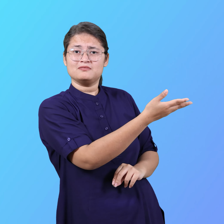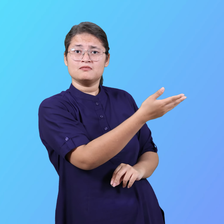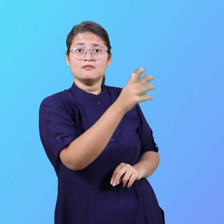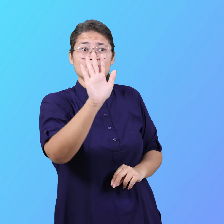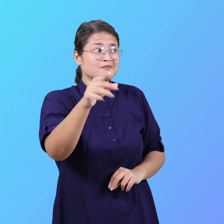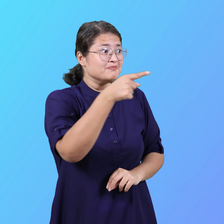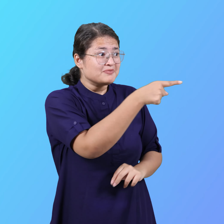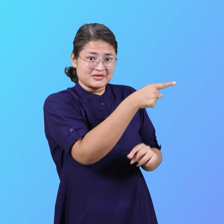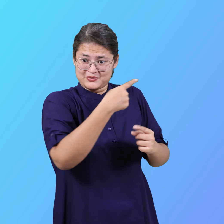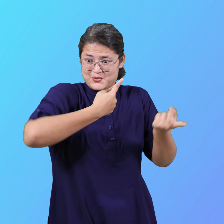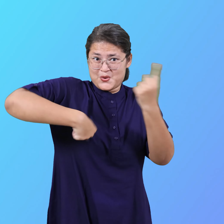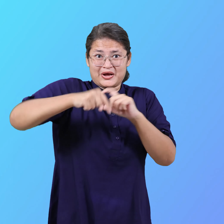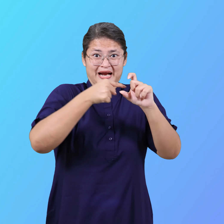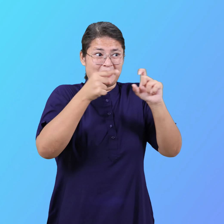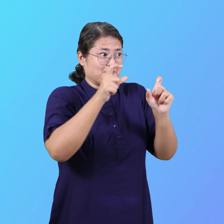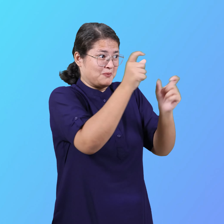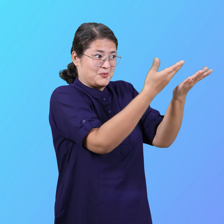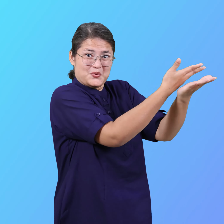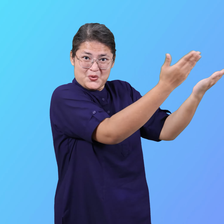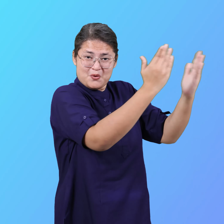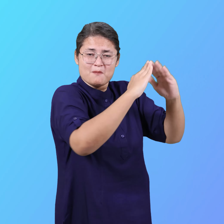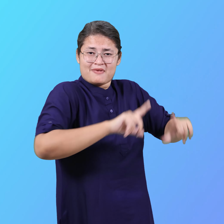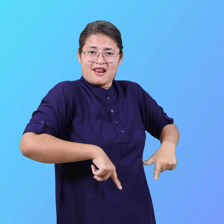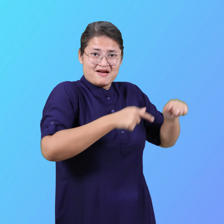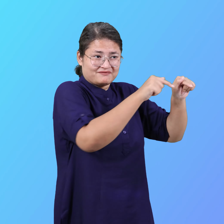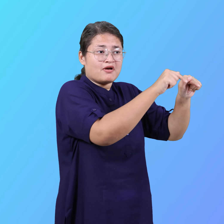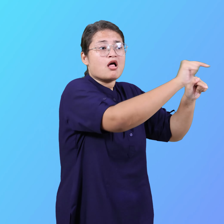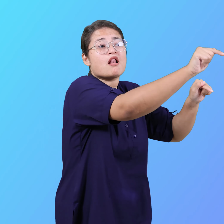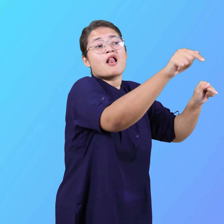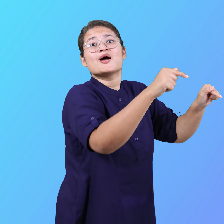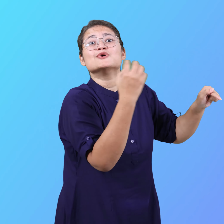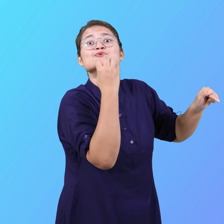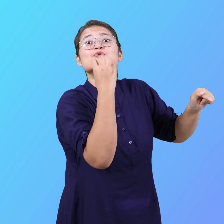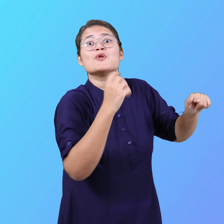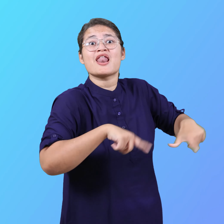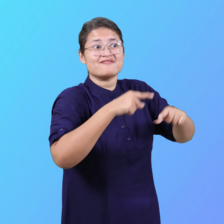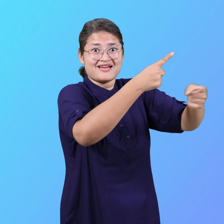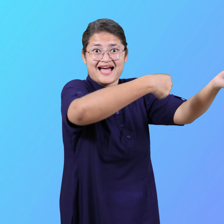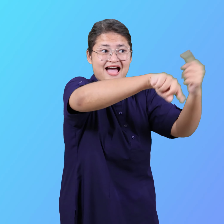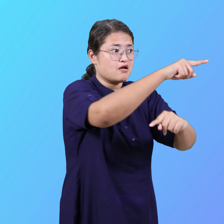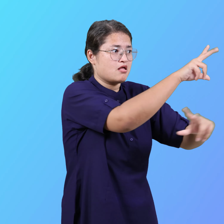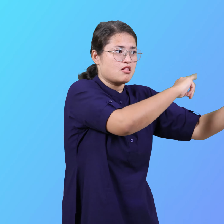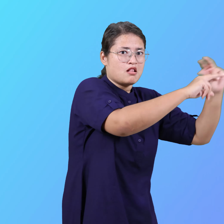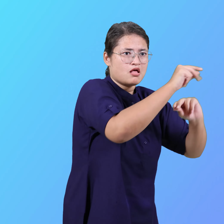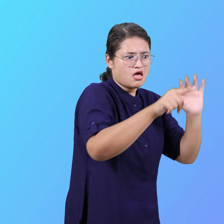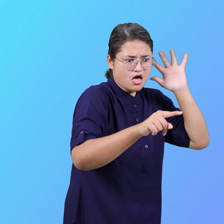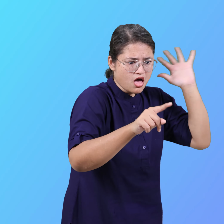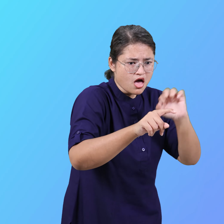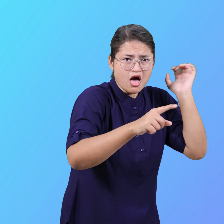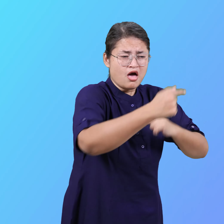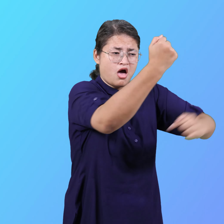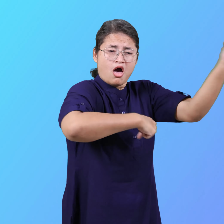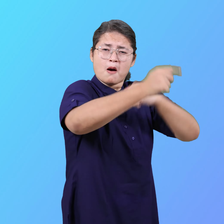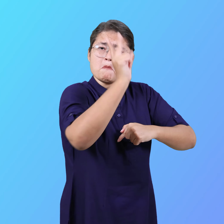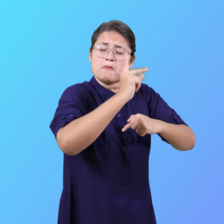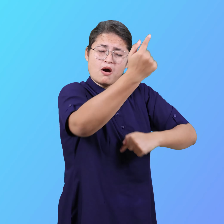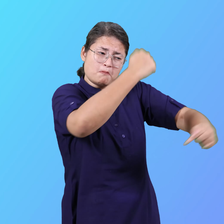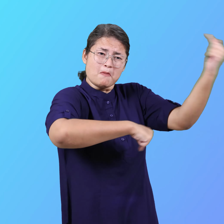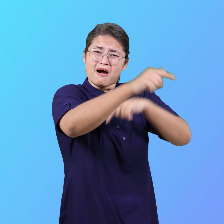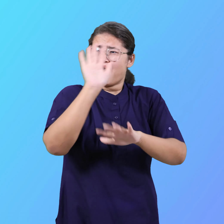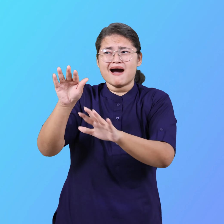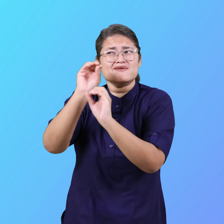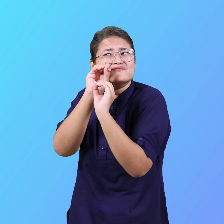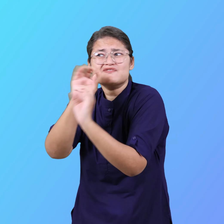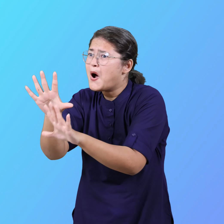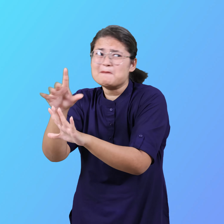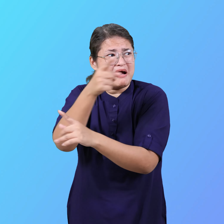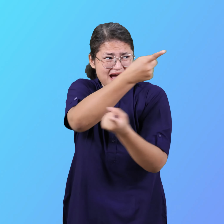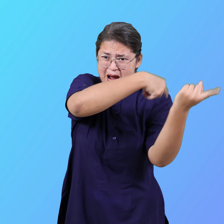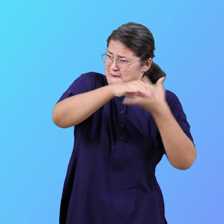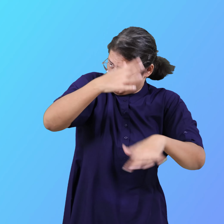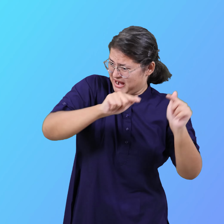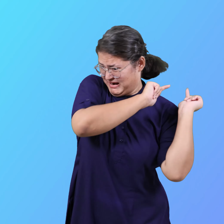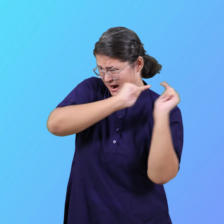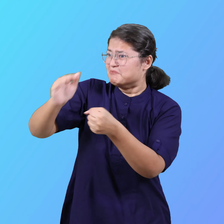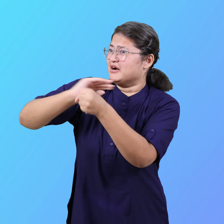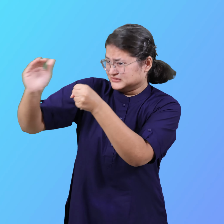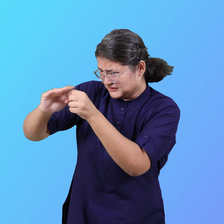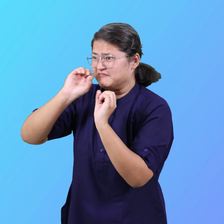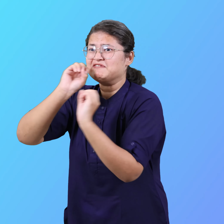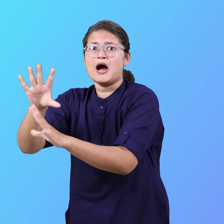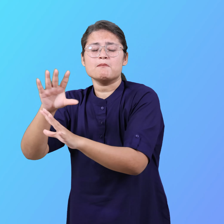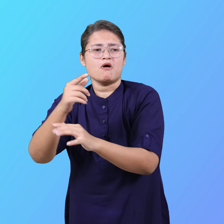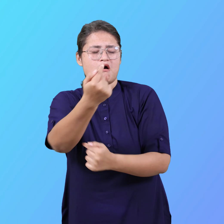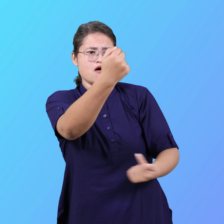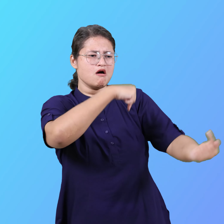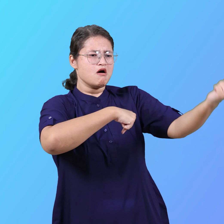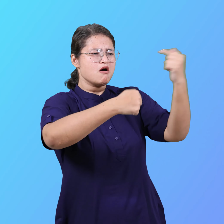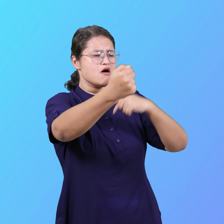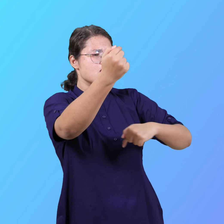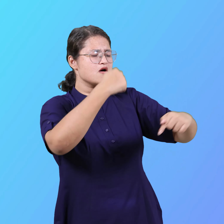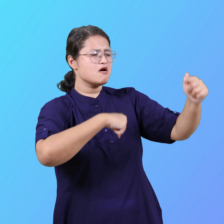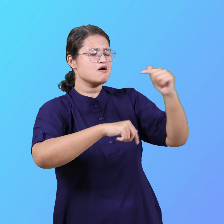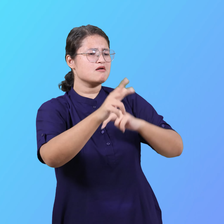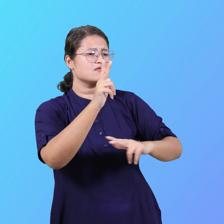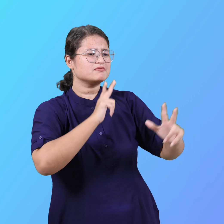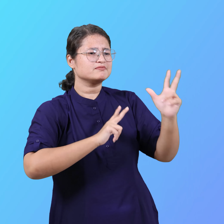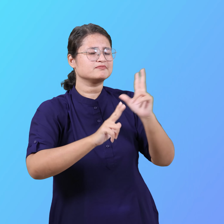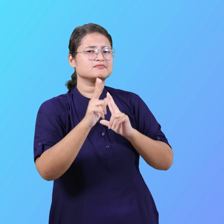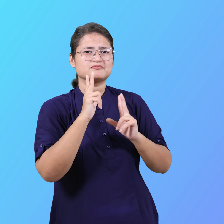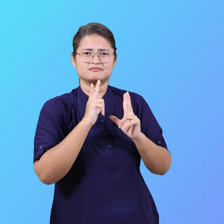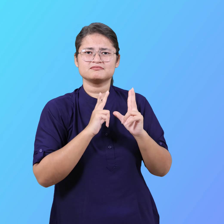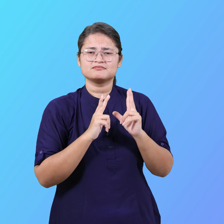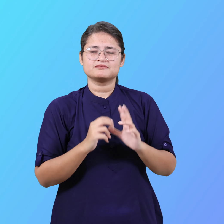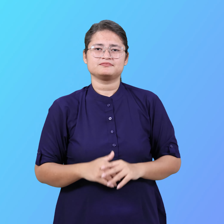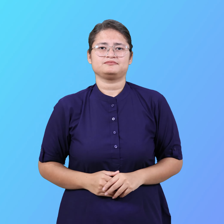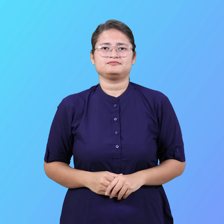Then the Jews living among our enemies came and warned us again and again. They said, “They are going to attack us from every side!”